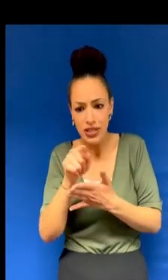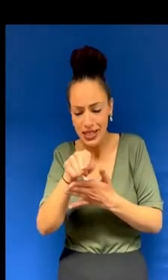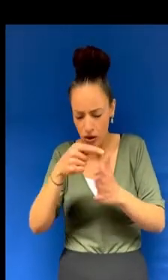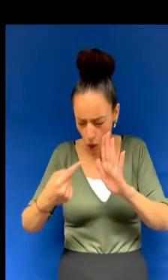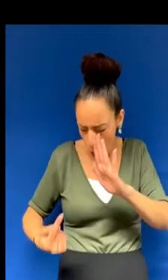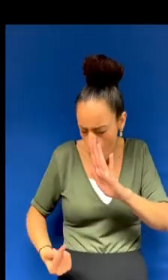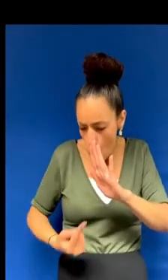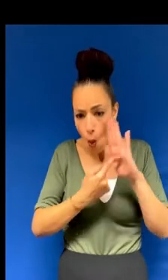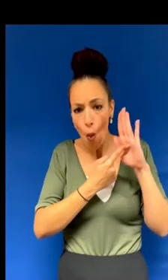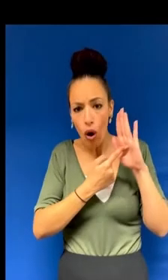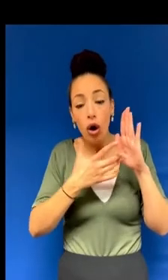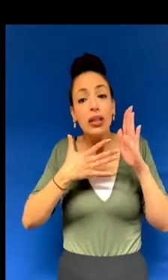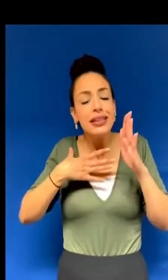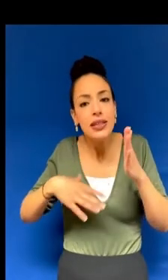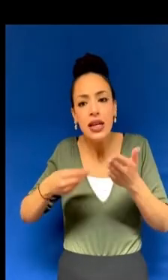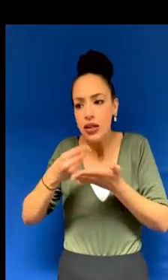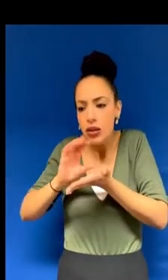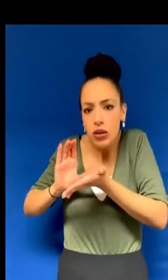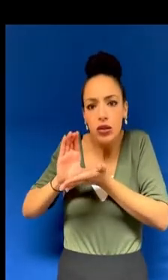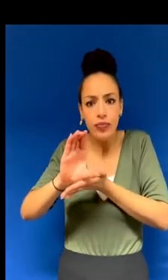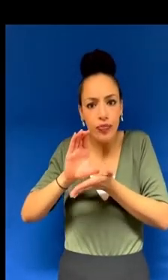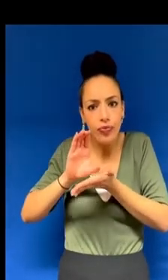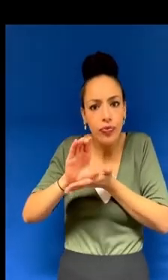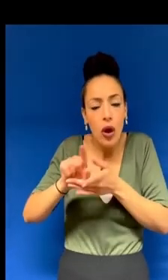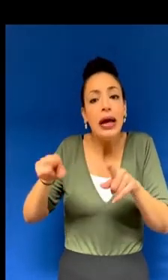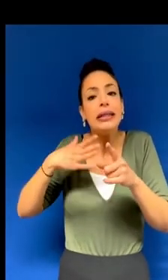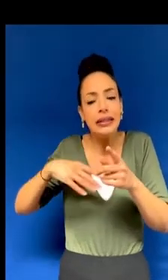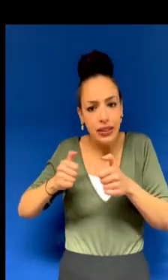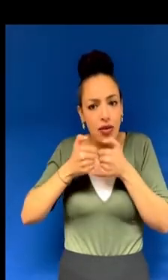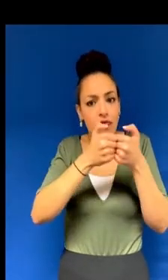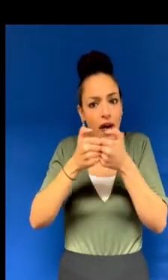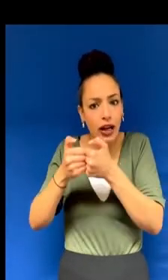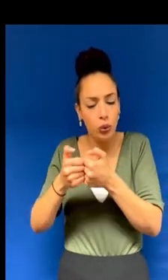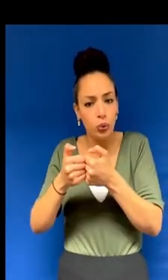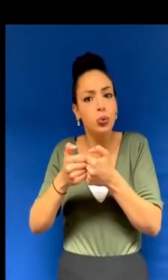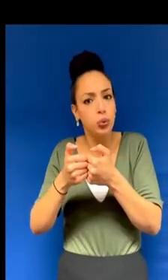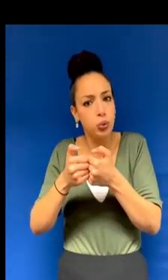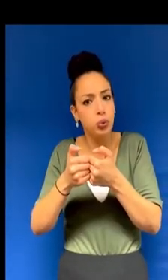are Black and People of Colour. And so I think having those services is vital, is crucial,